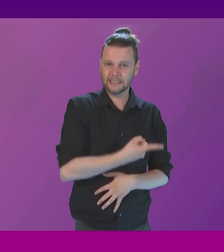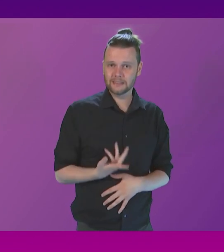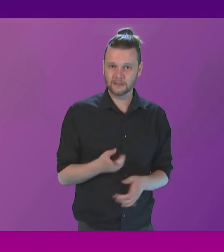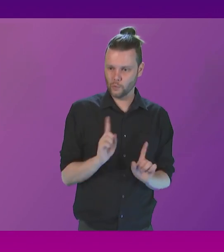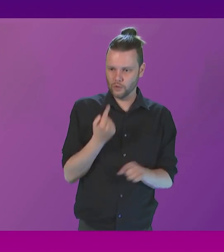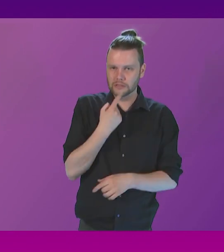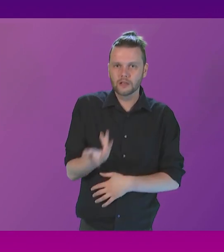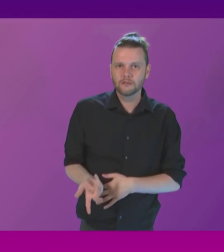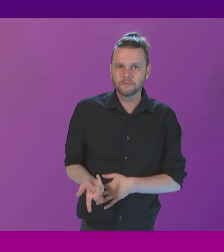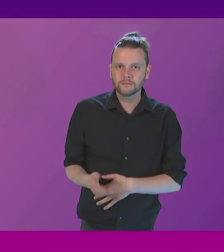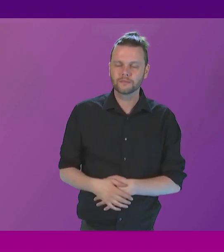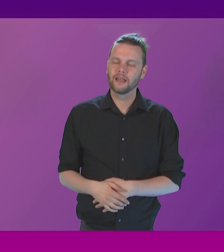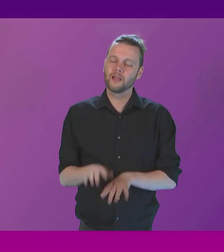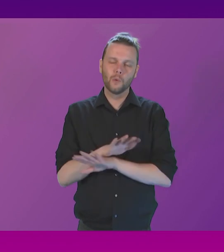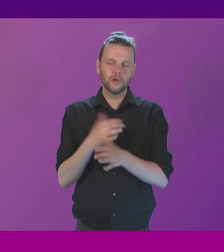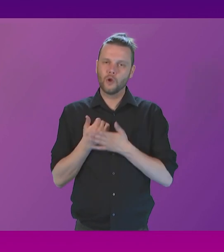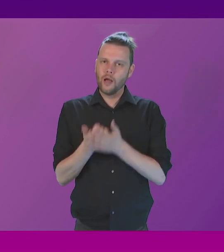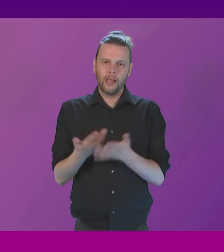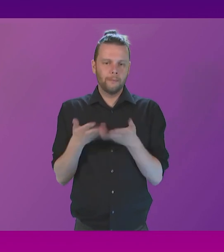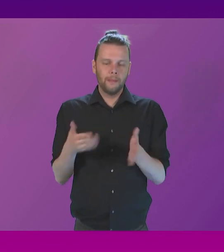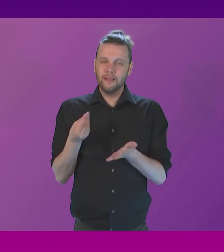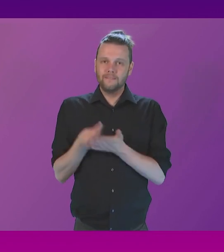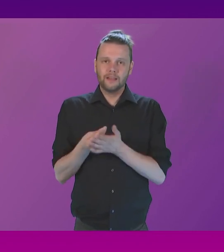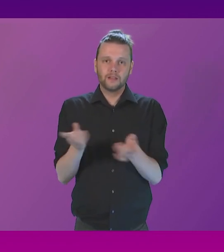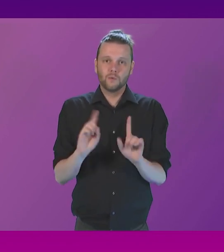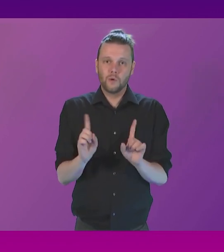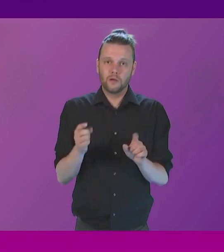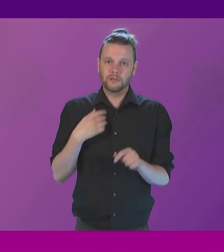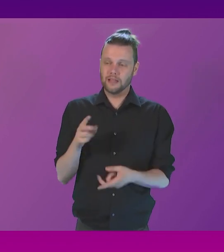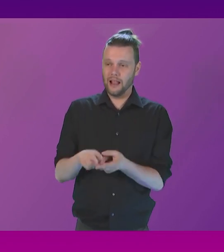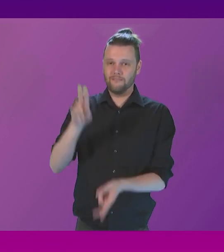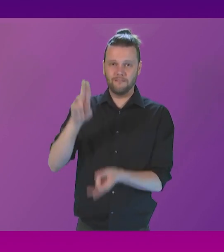What has not helped public finances in Scotland is the rampant inflation that has been caused by the